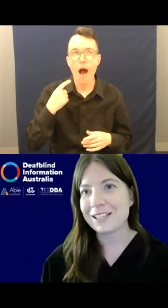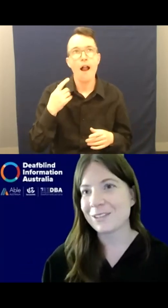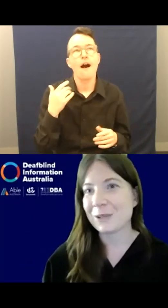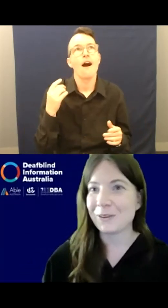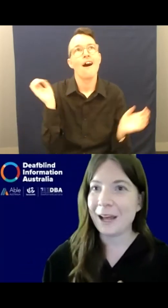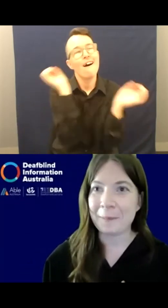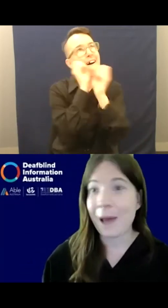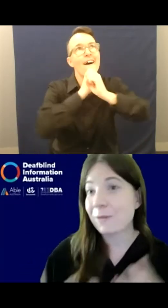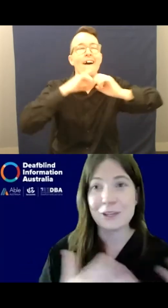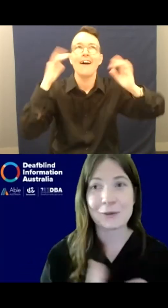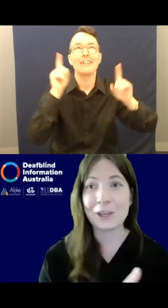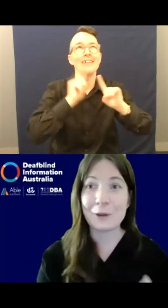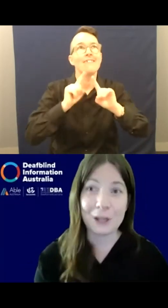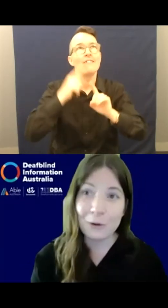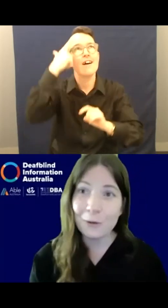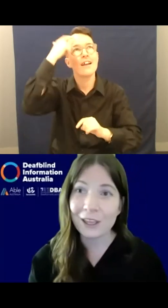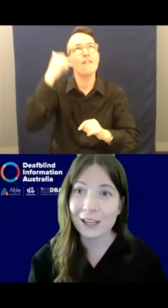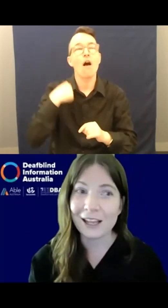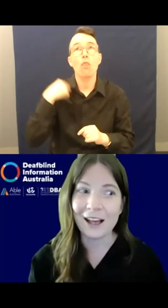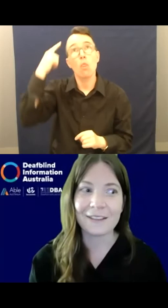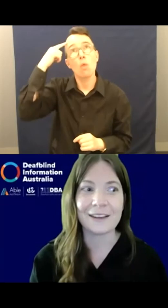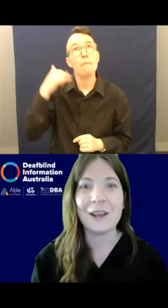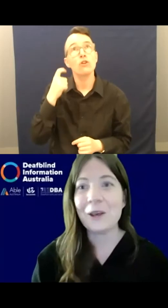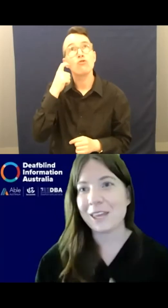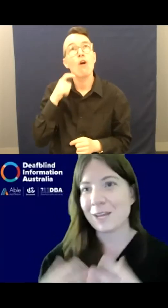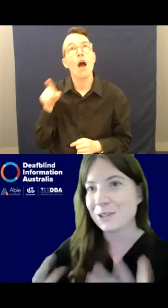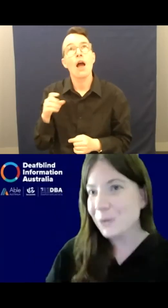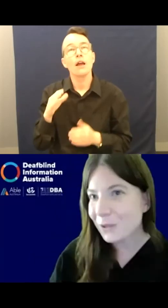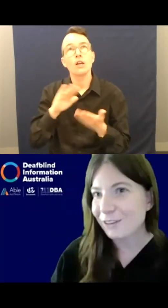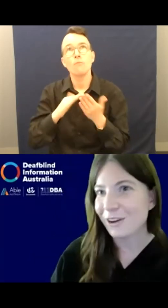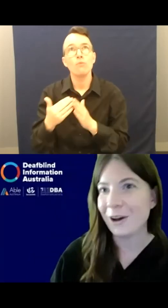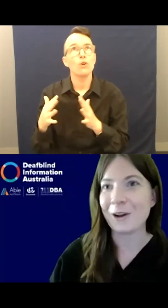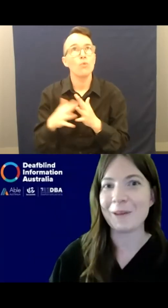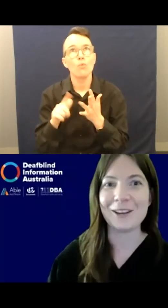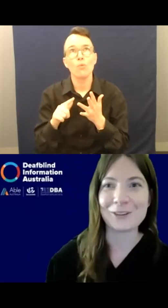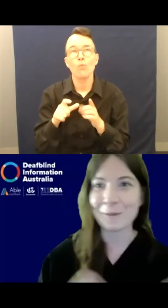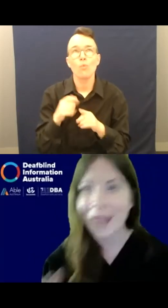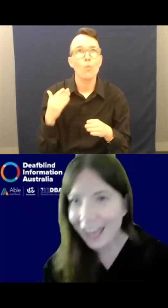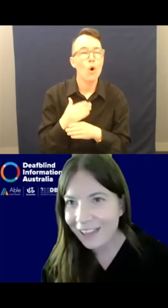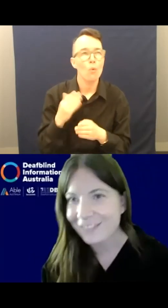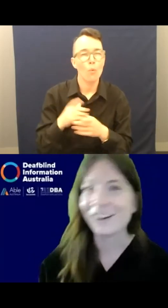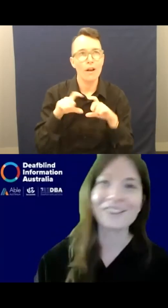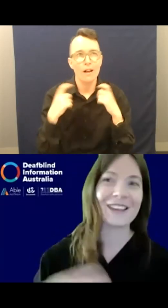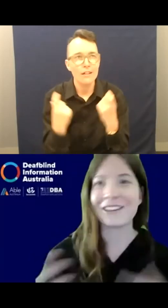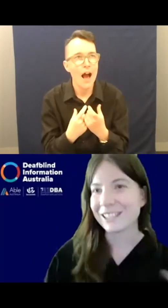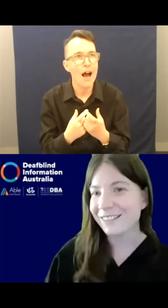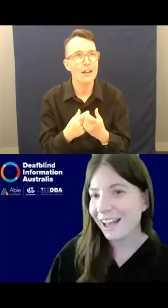we could perhaps look into a community woodworking class and get him a tool kit for home and he could do repairs, you know, I was getting really excited.